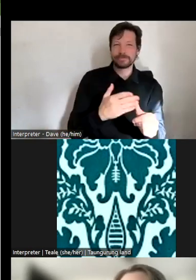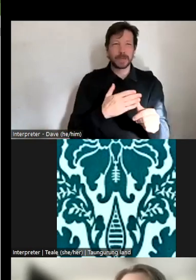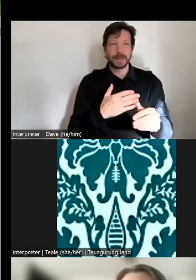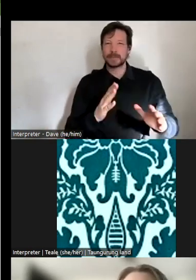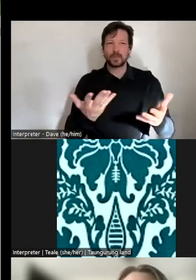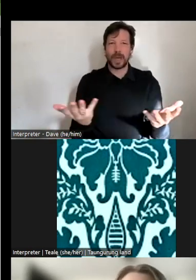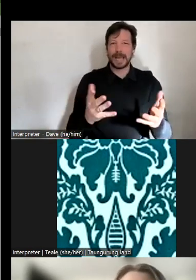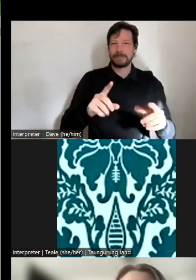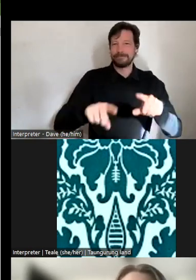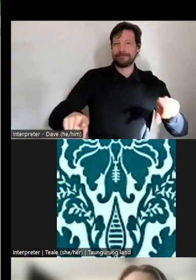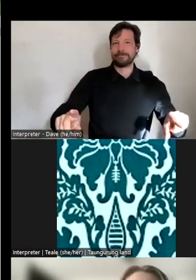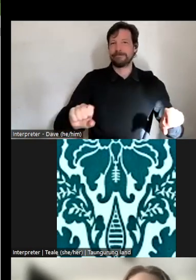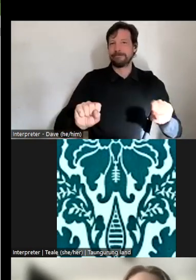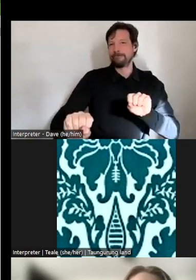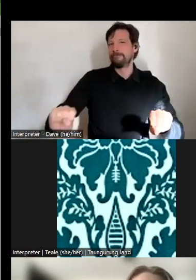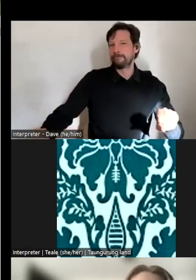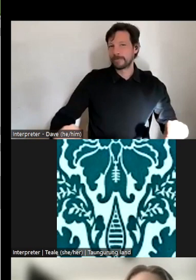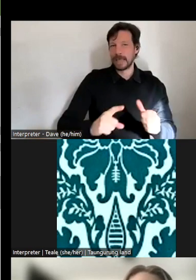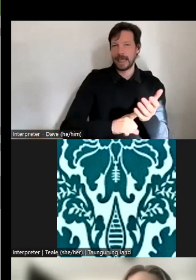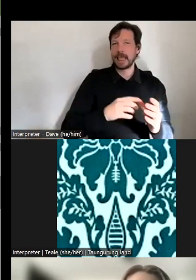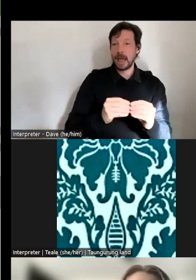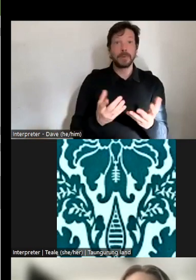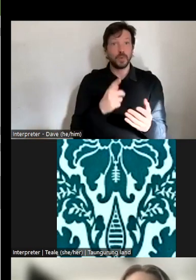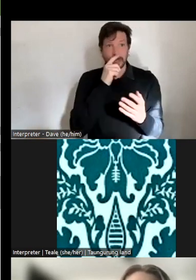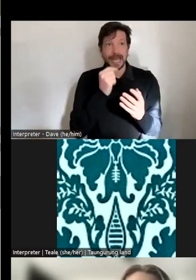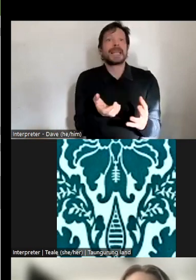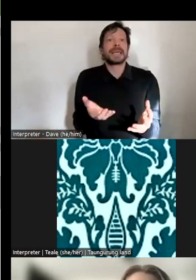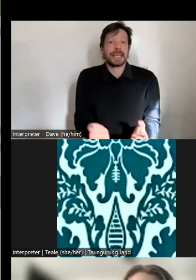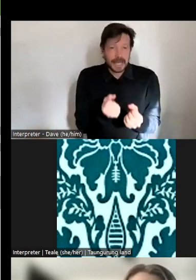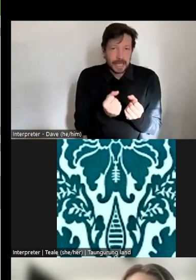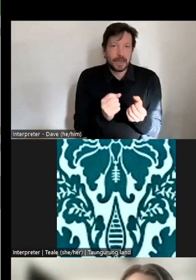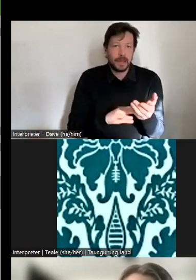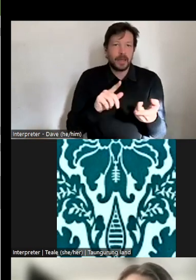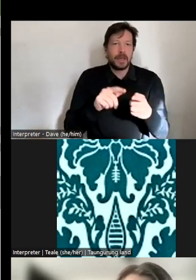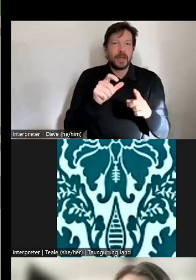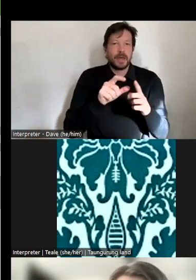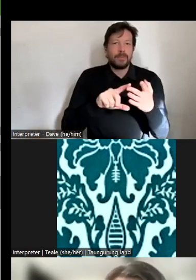but there will be access to Medicare funding for this type of testing.